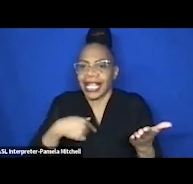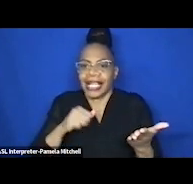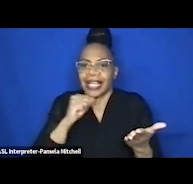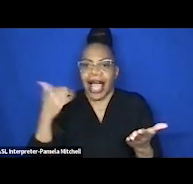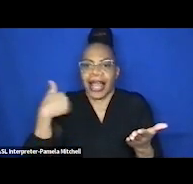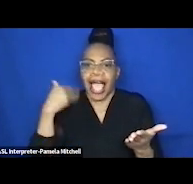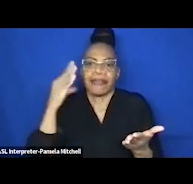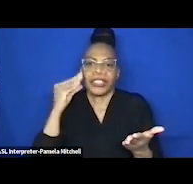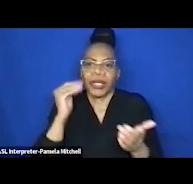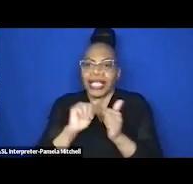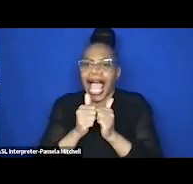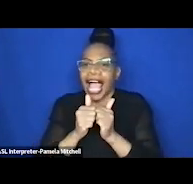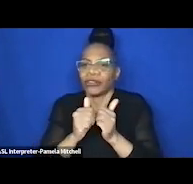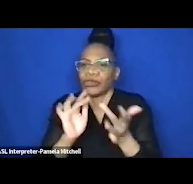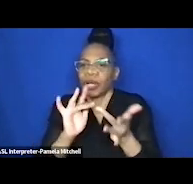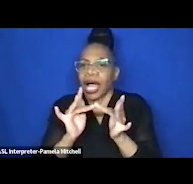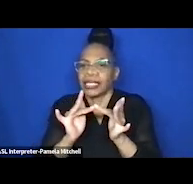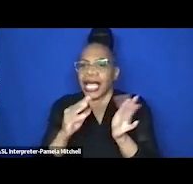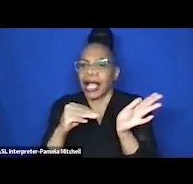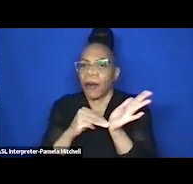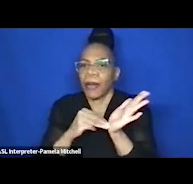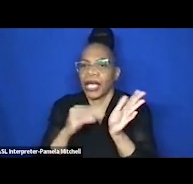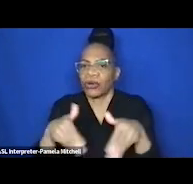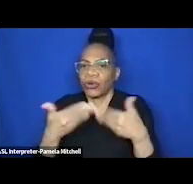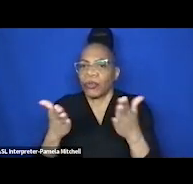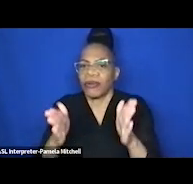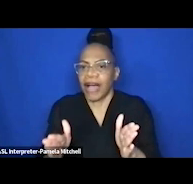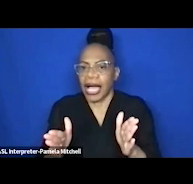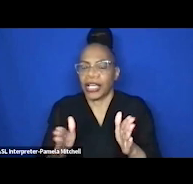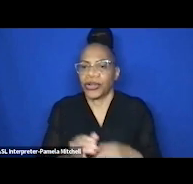I didn't know nothing. I'm 54 years old. I've never been sick before.